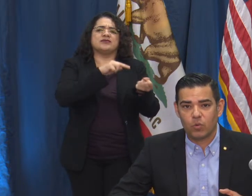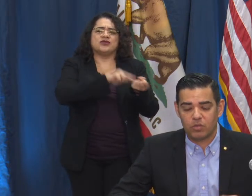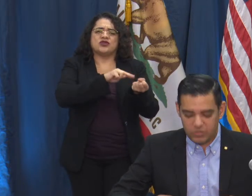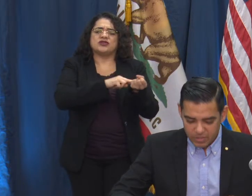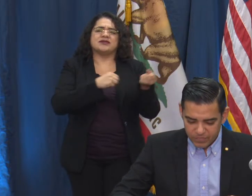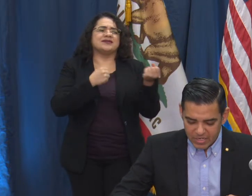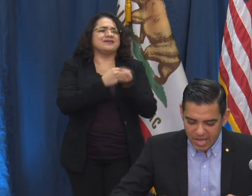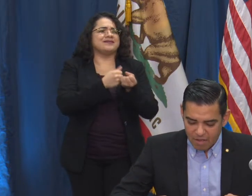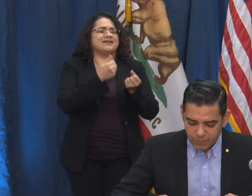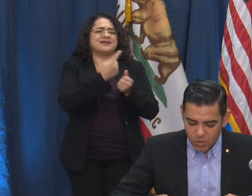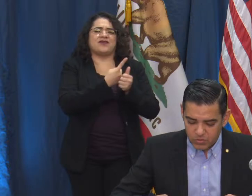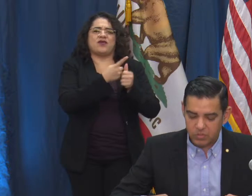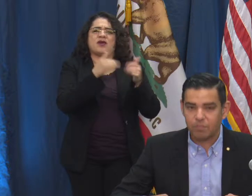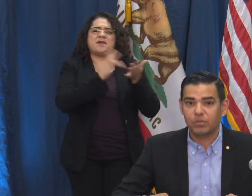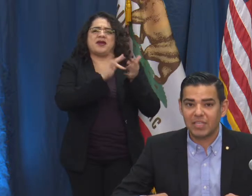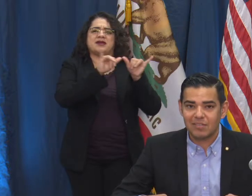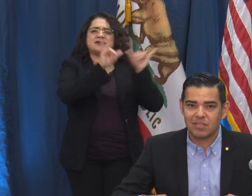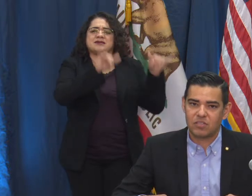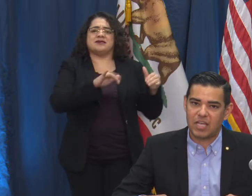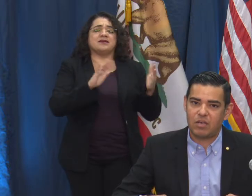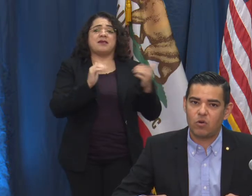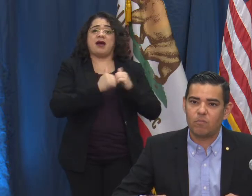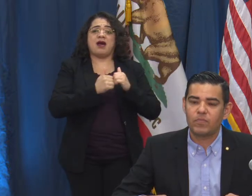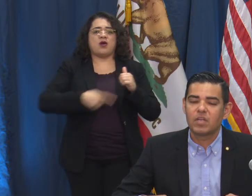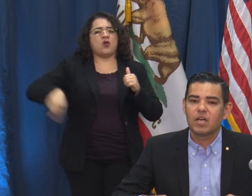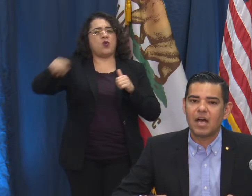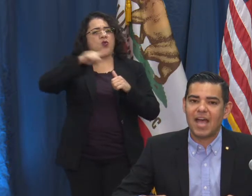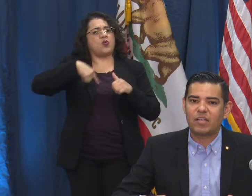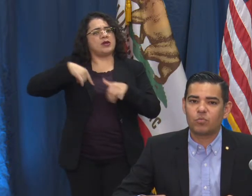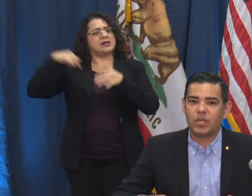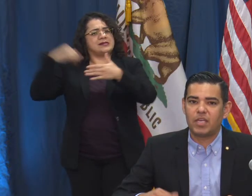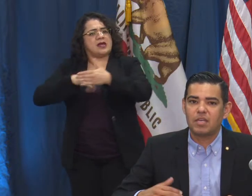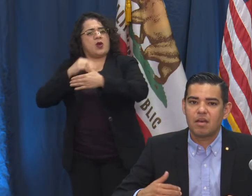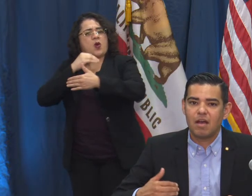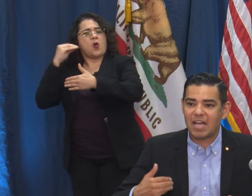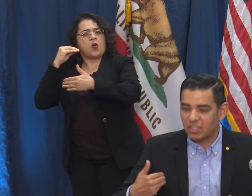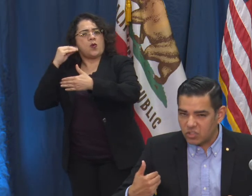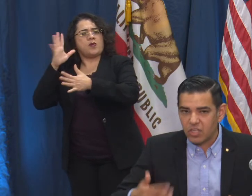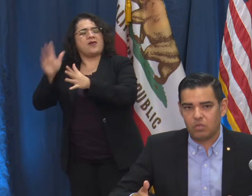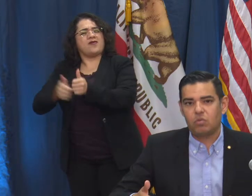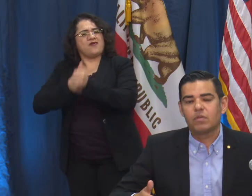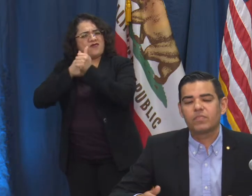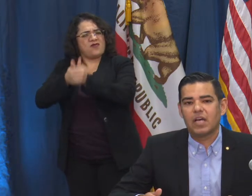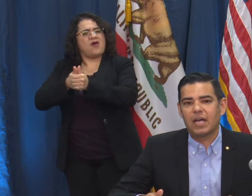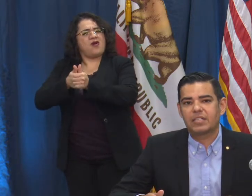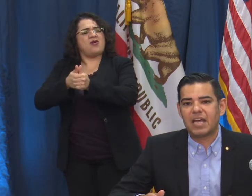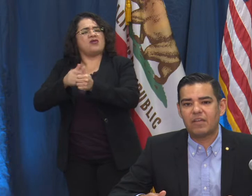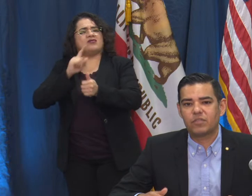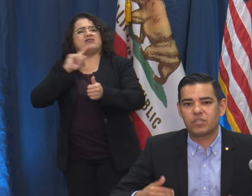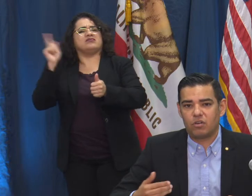Orders and to have folks please stay home as we continue to have serious